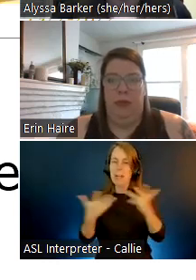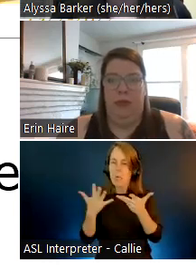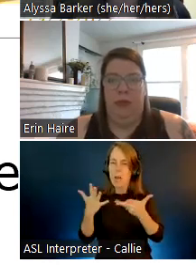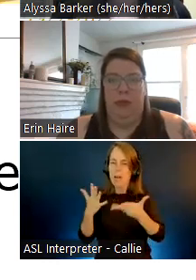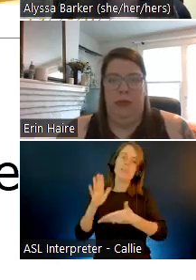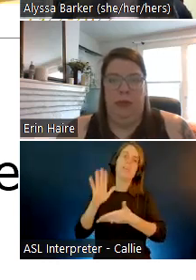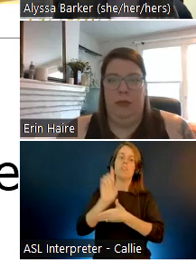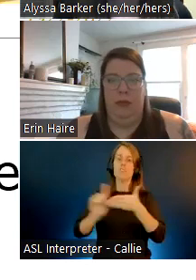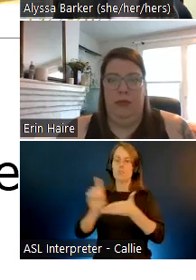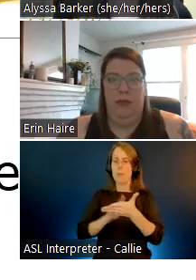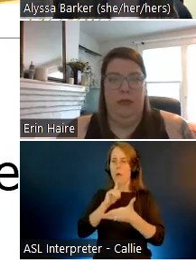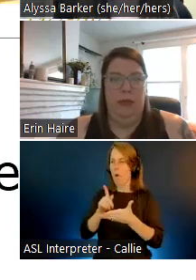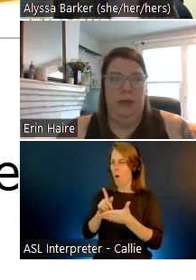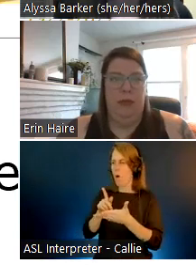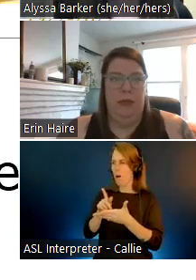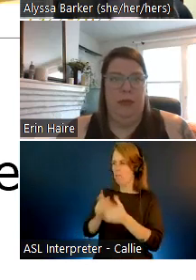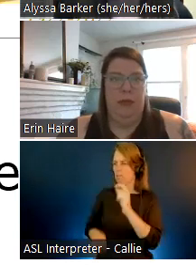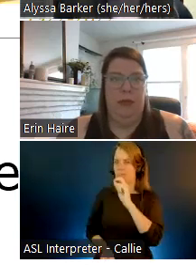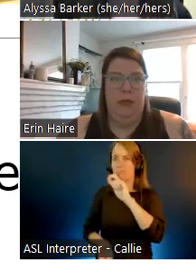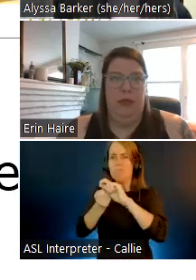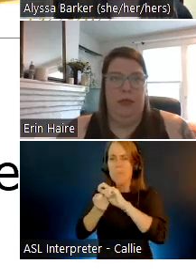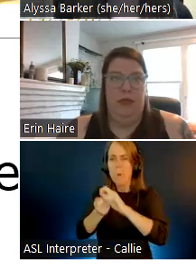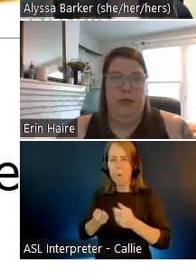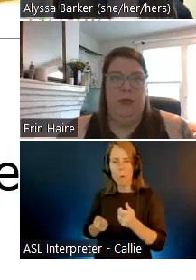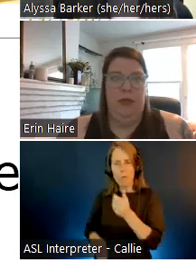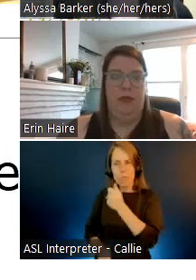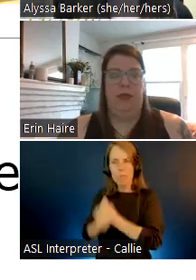or generally interfere with their fair housing rights or them trying to exercise their fair